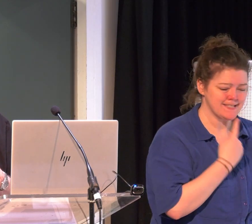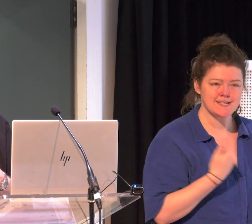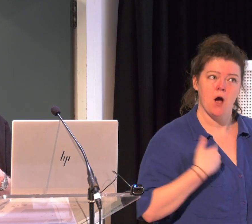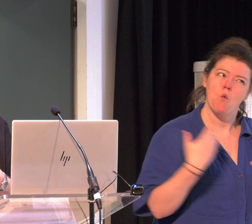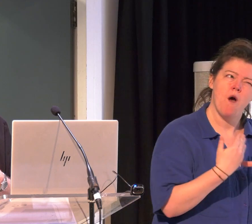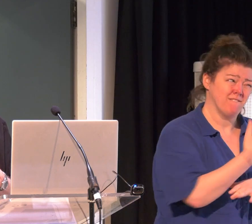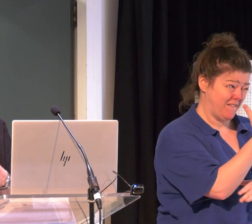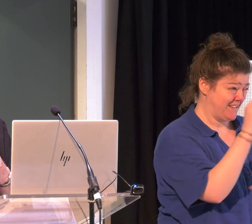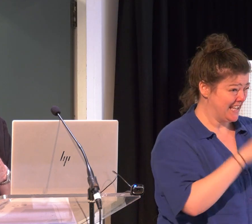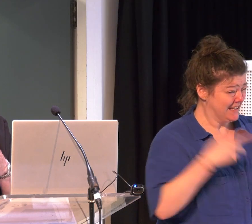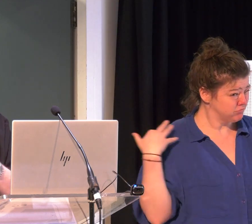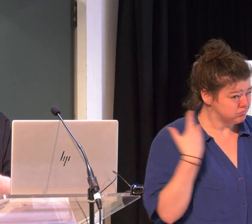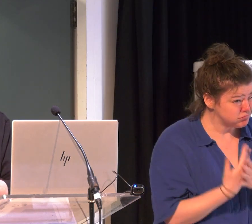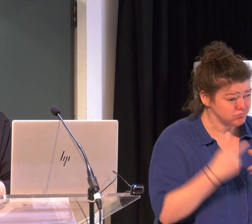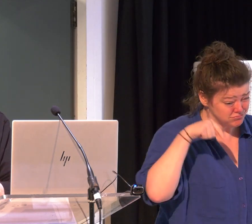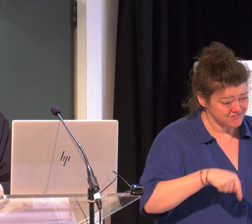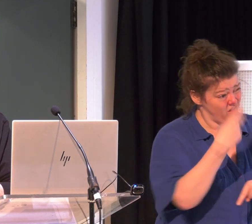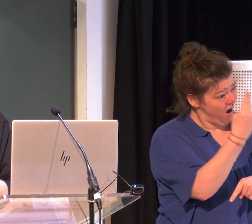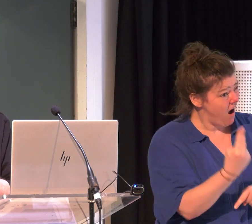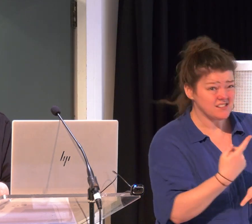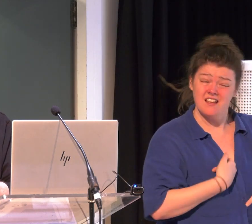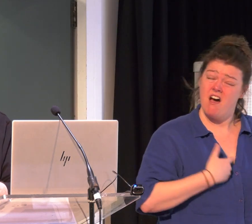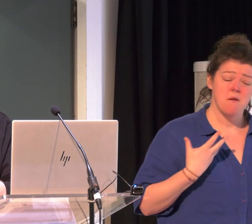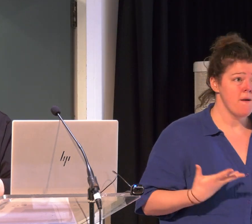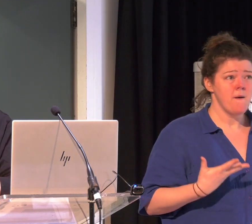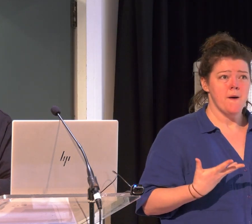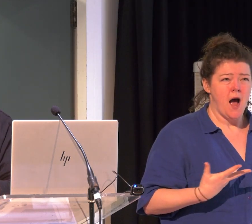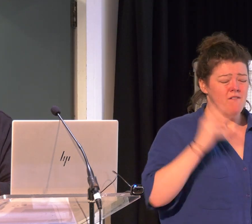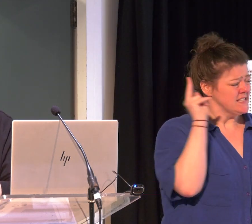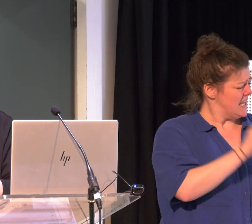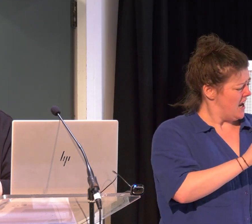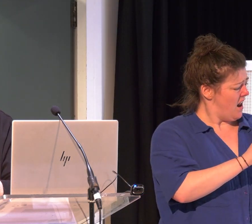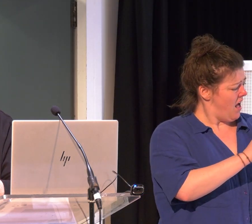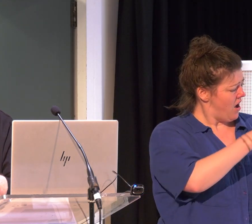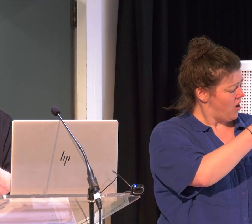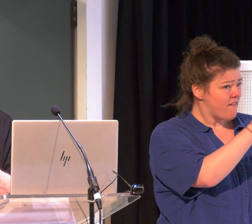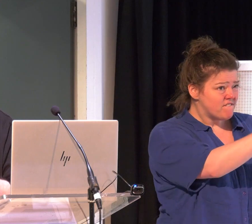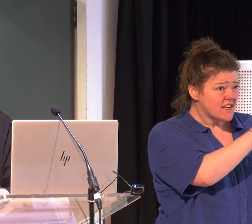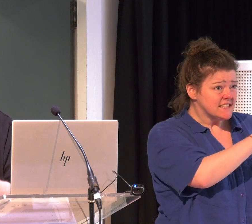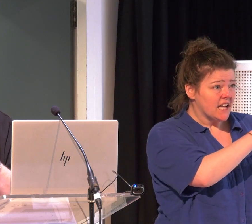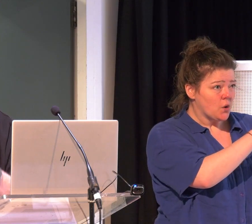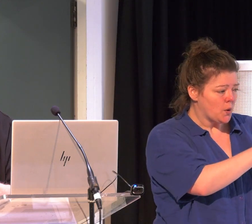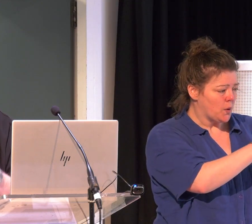for 50 years, in the arts myself and watched subsidy for the arts shrink and shrink